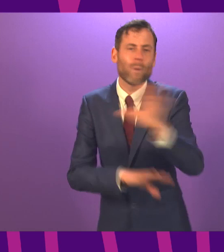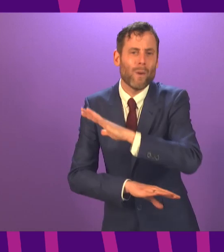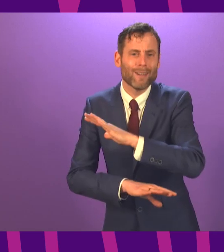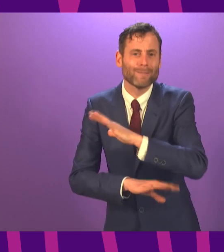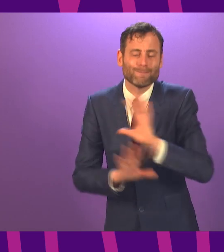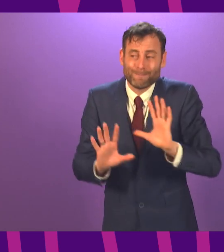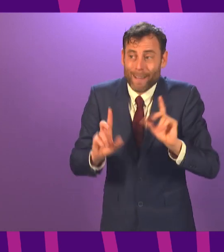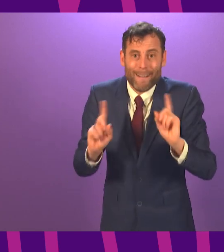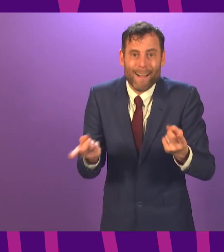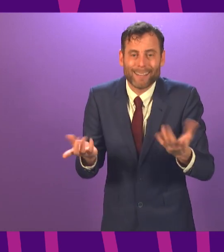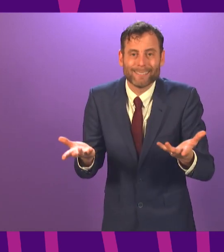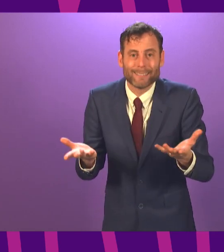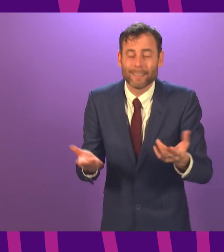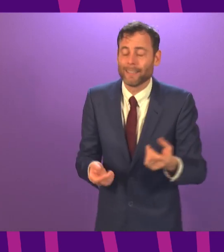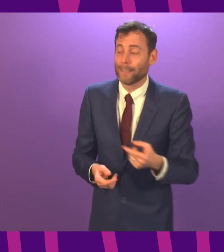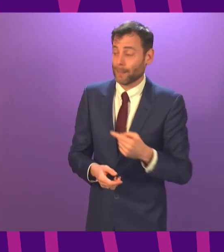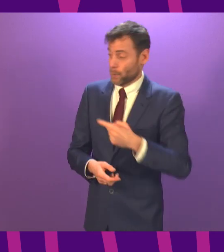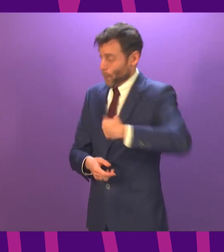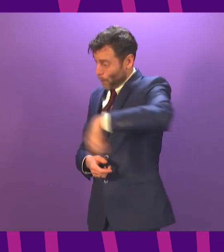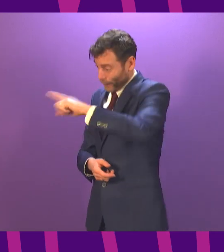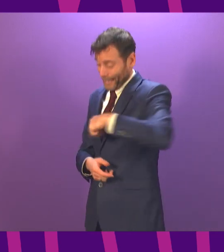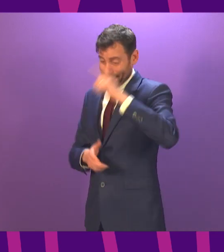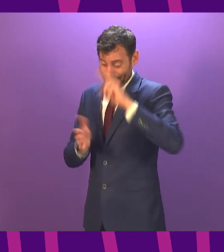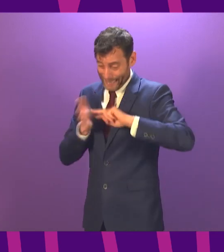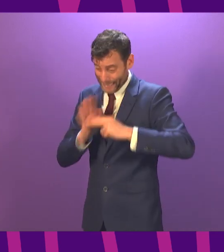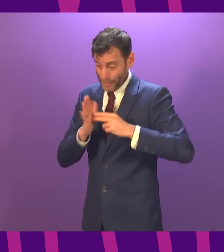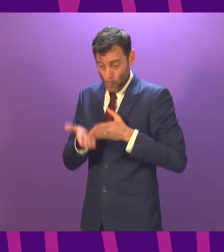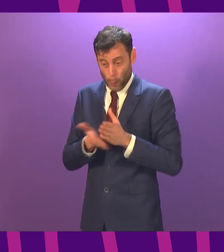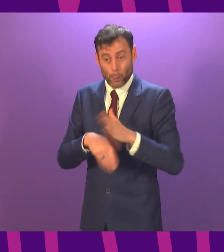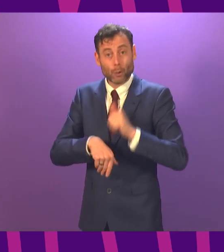The Government—ministers and civil servants; all of us—will be working throughout the